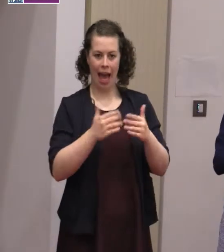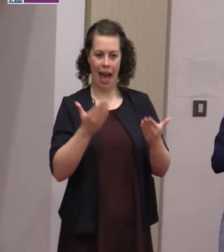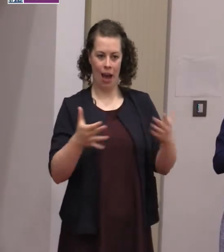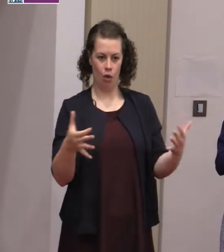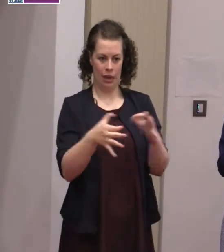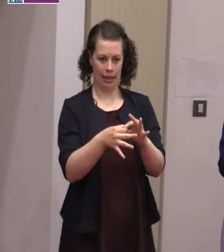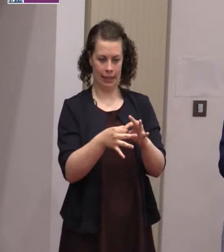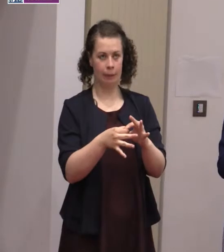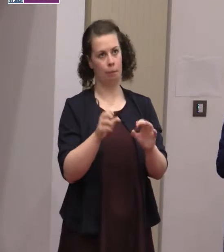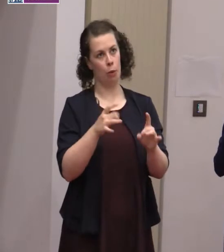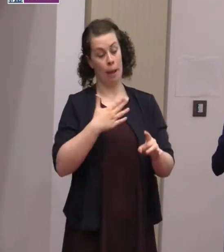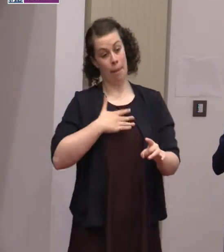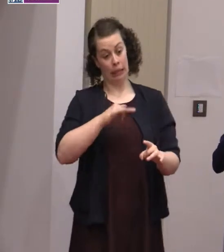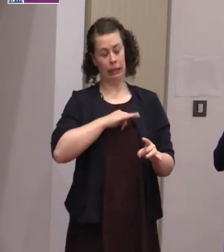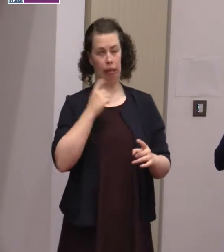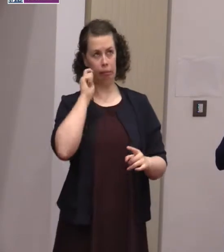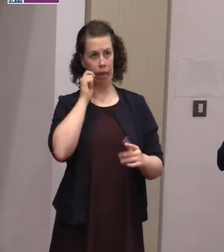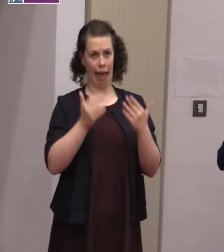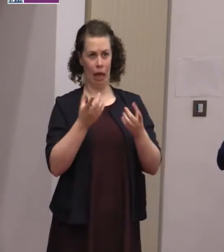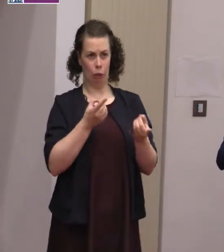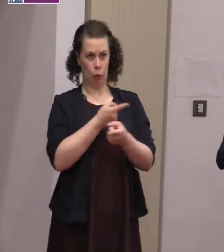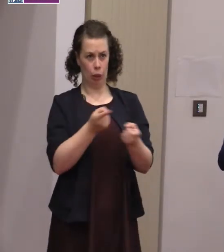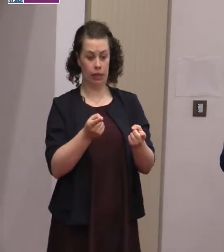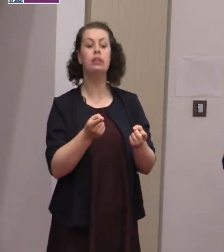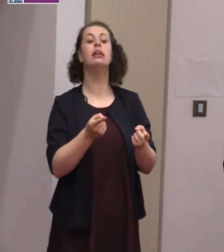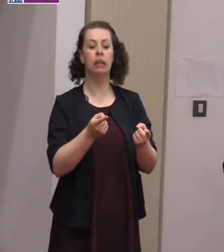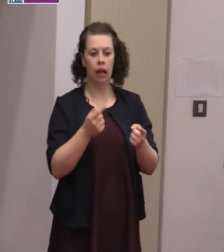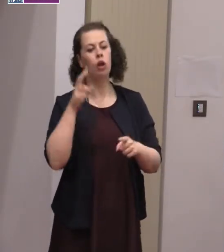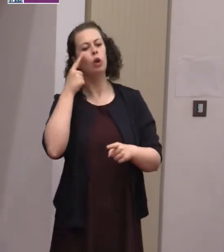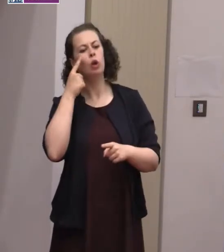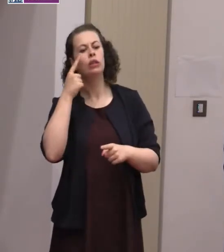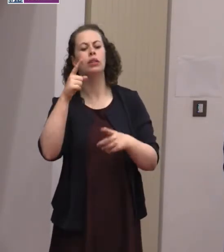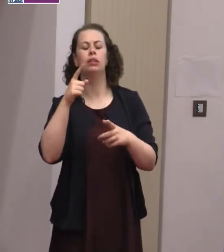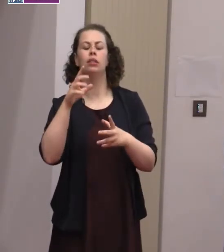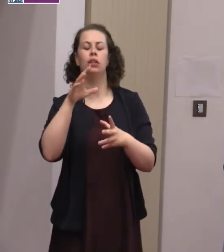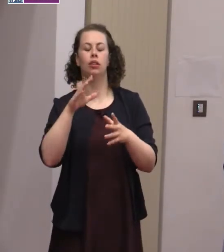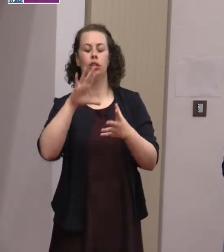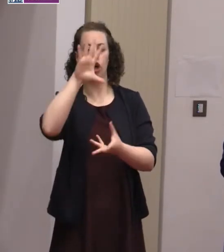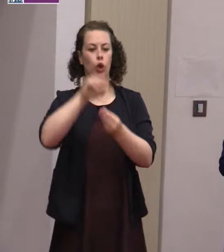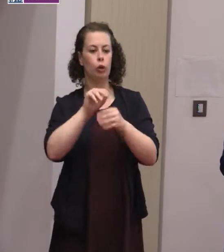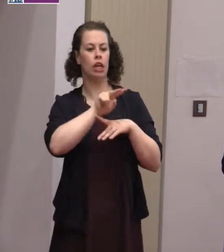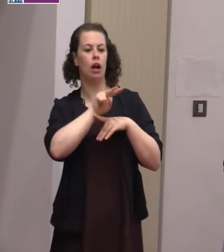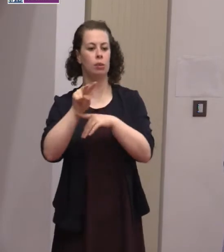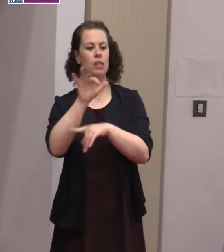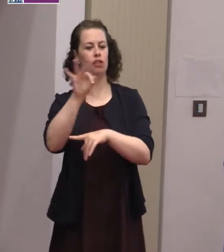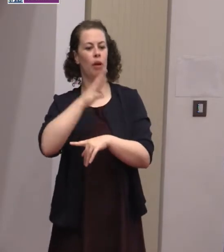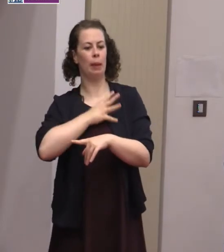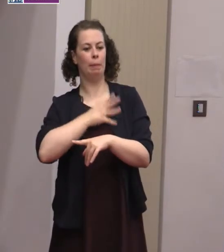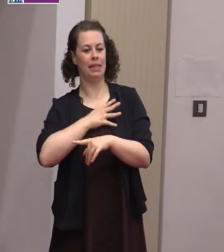did was look at concluding observations issued by the committee on the rights of persons with disabilities.